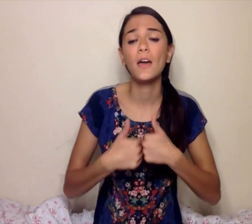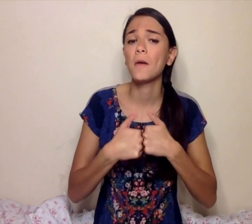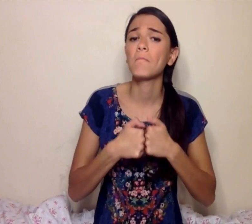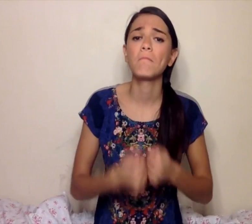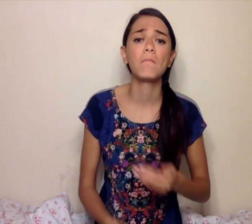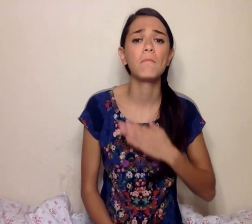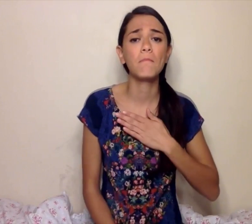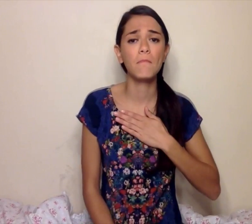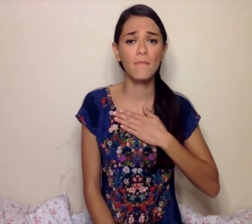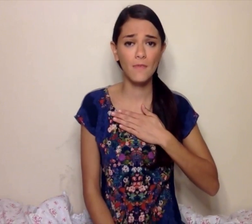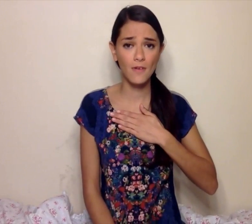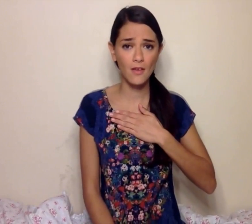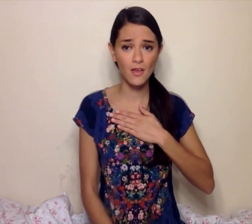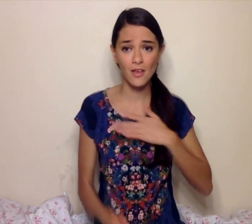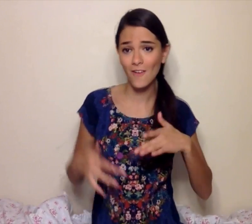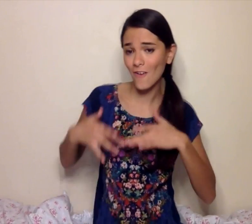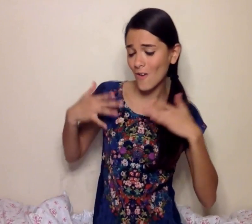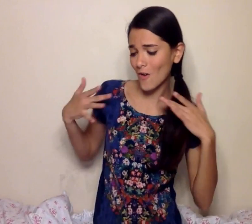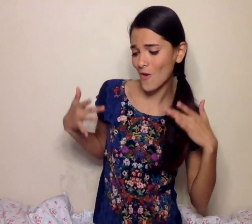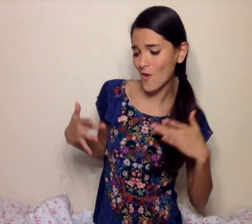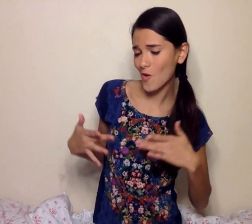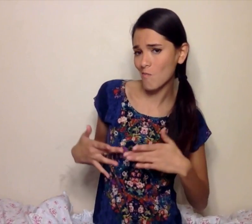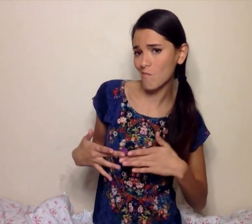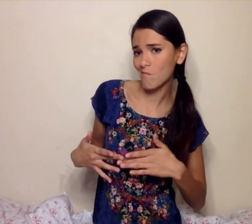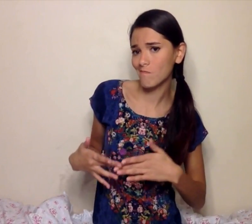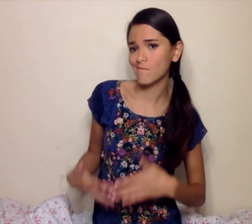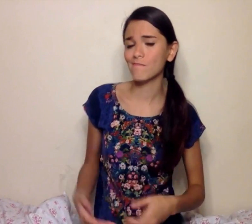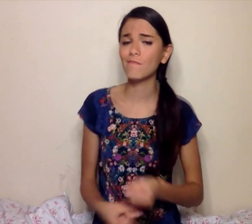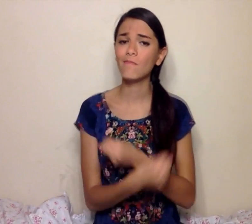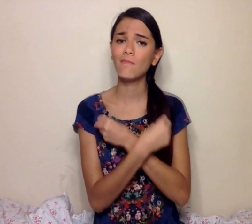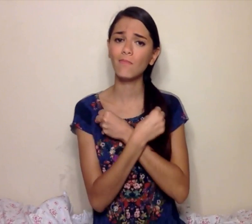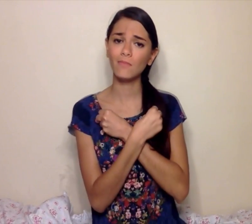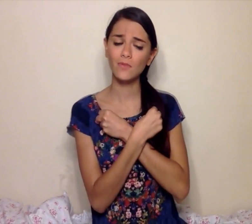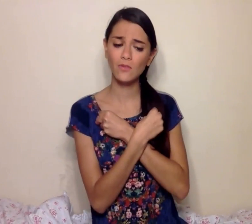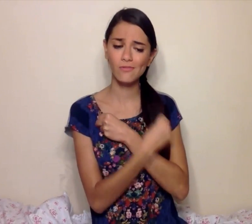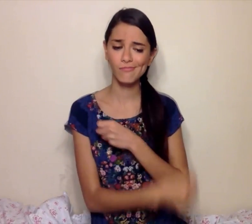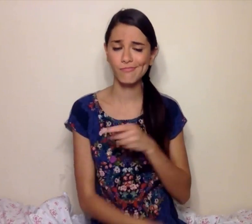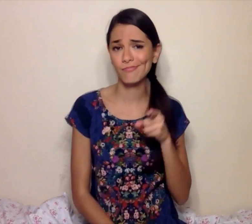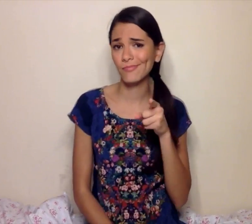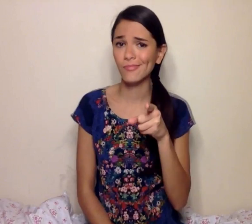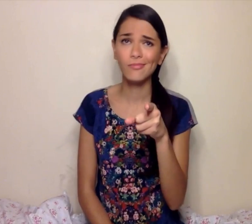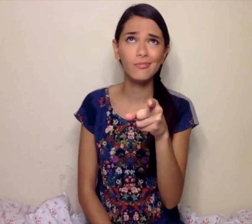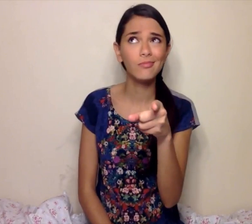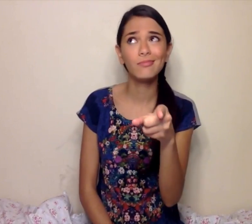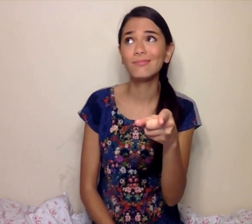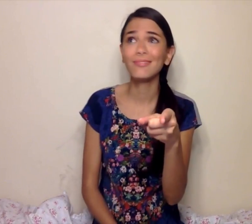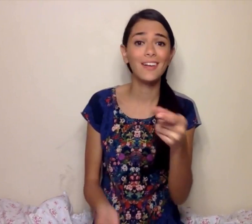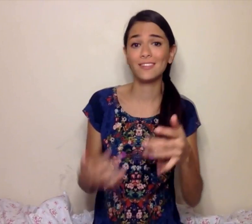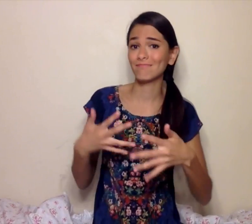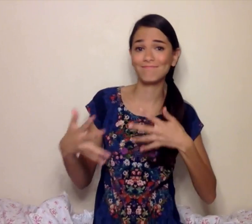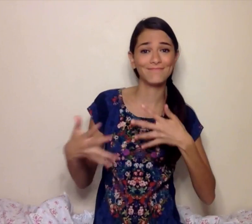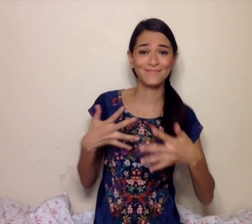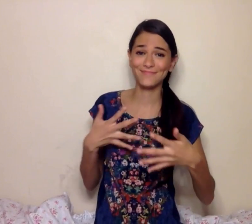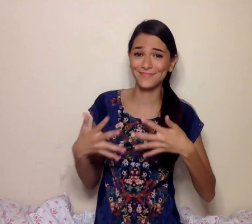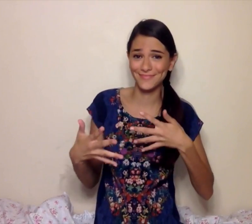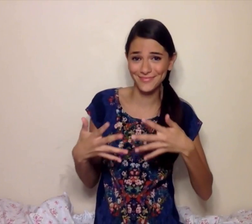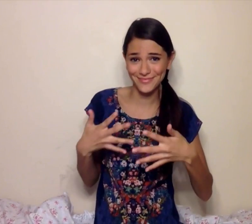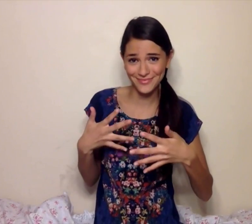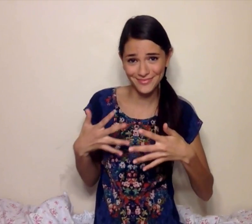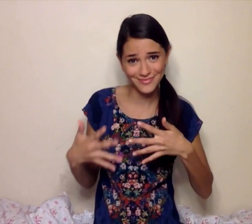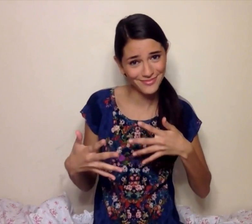And, baby, my heart could still fall as hard at 23